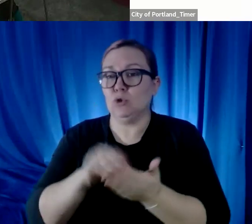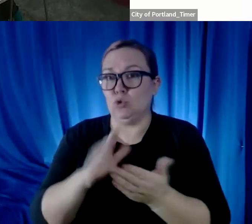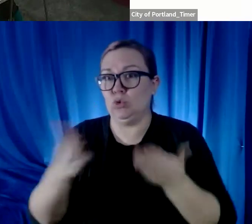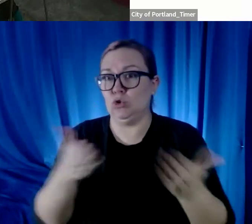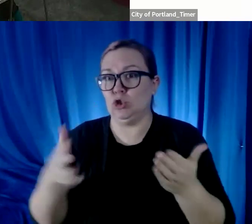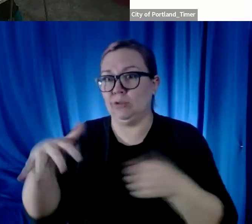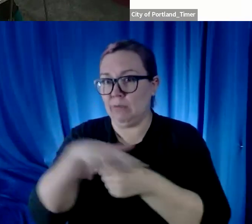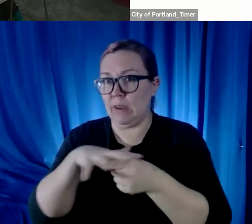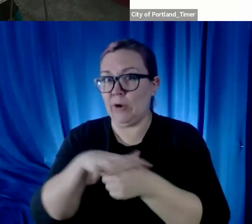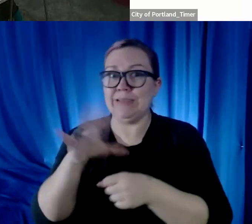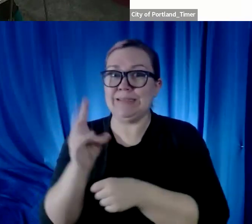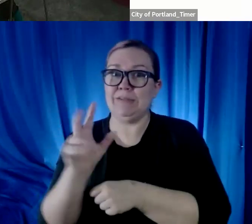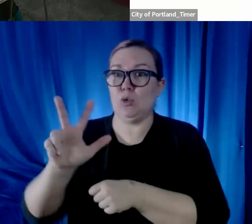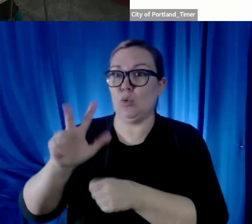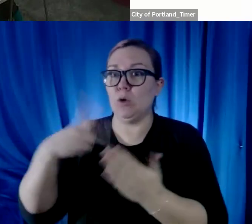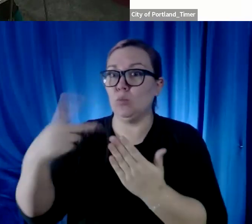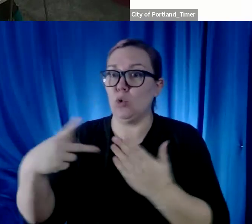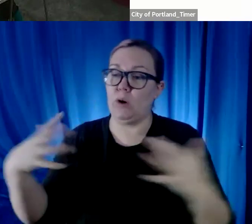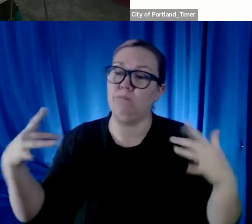And we have 70 free programs that draw 8,000 people a year.